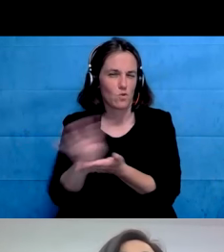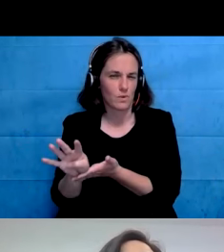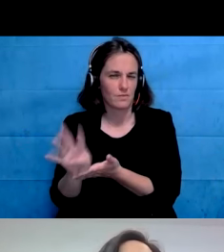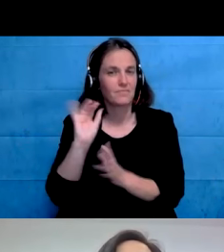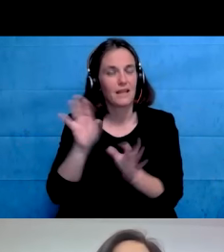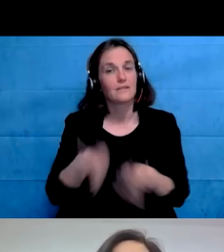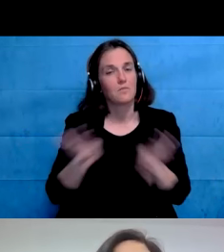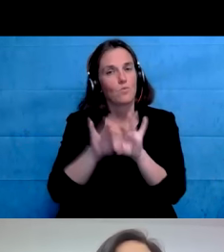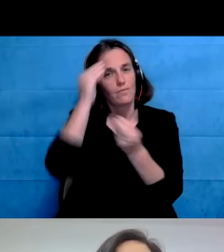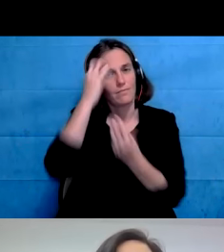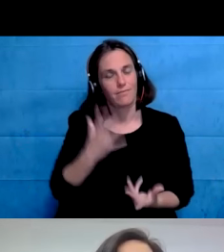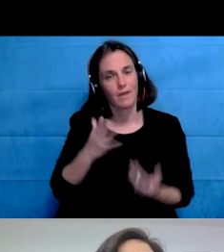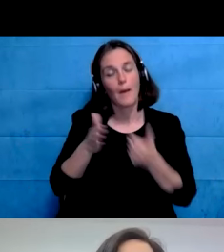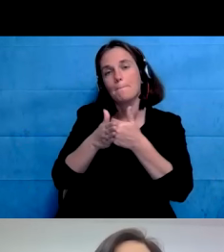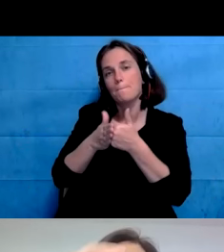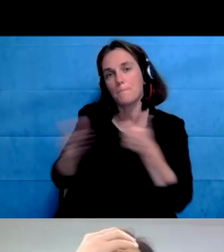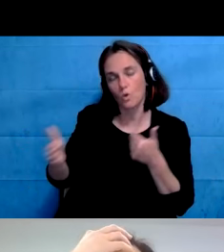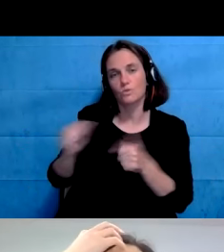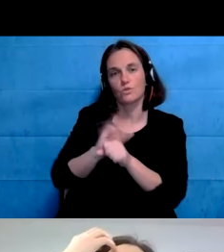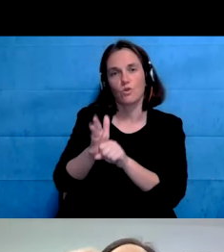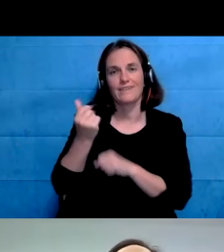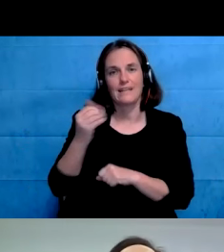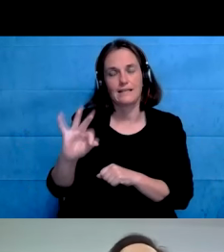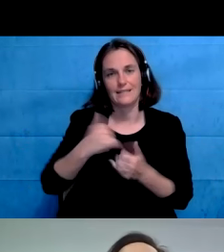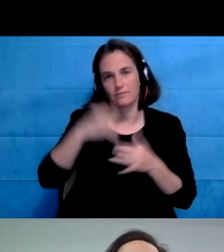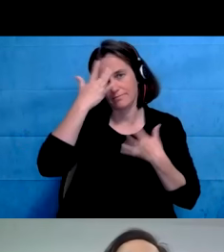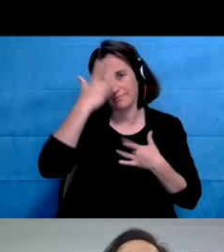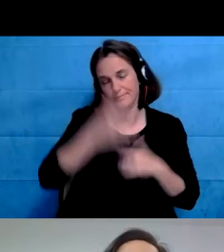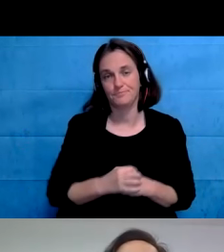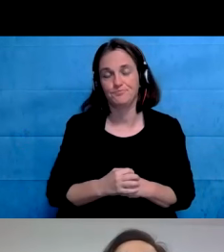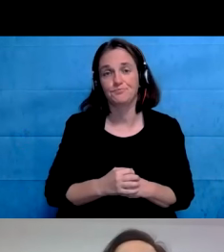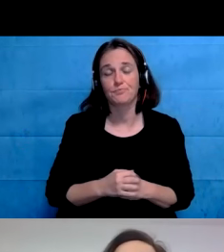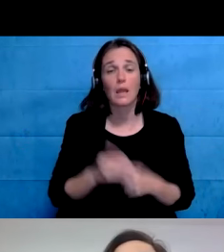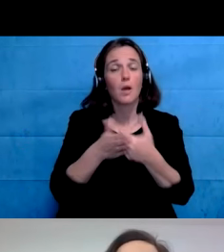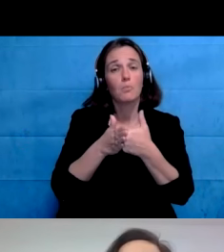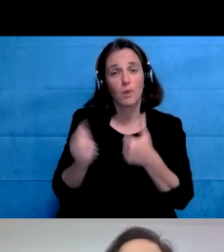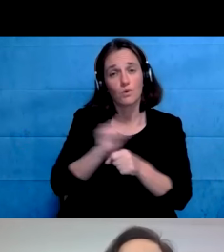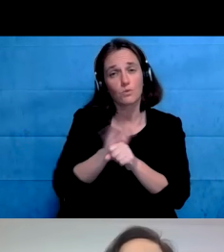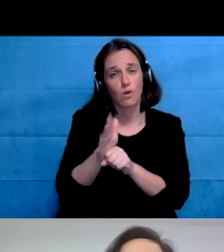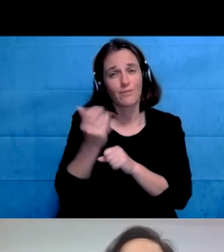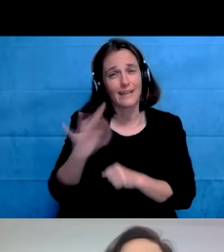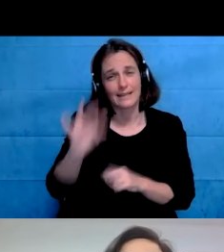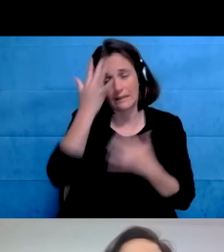what Post COVID-19 Syndrome is. So Post COVID-19 Syndrome has a lot of different names: